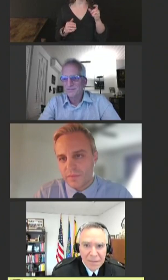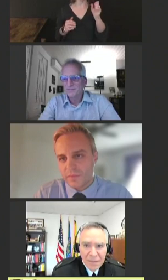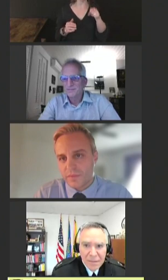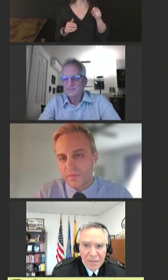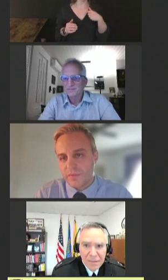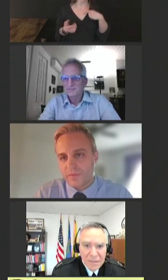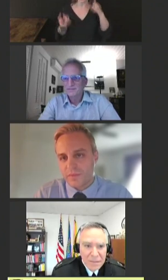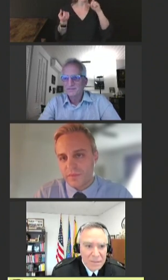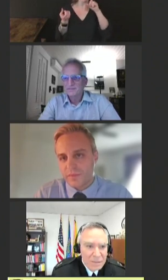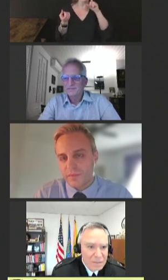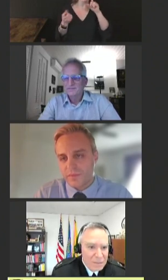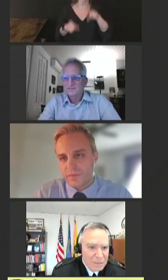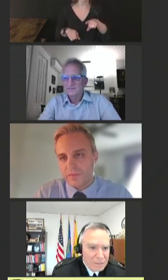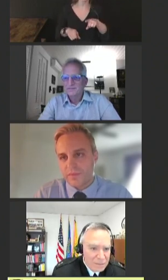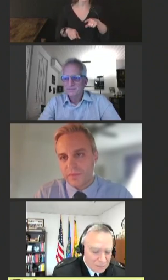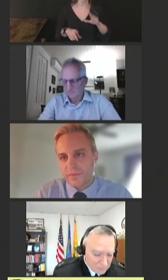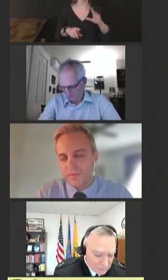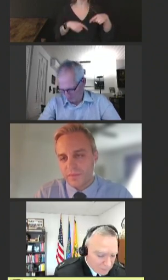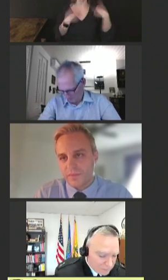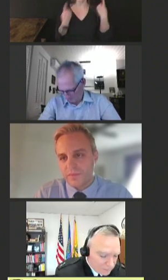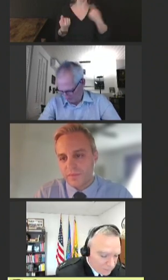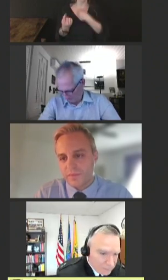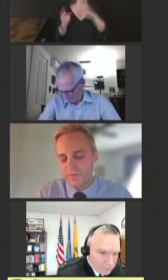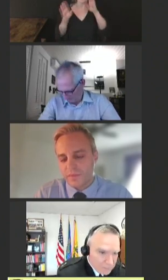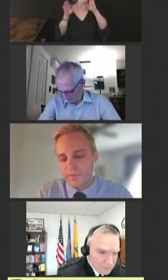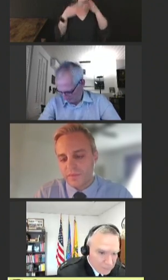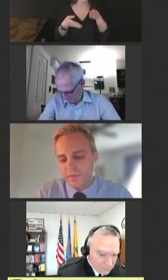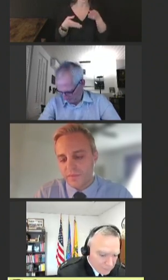has been on, you know, cases, hospitalization, and death, and we really think that's really